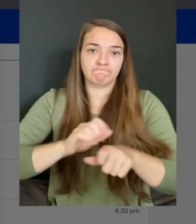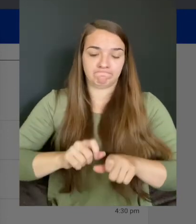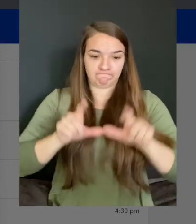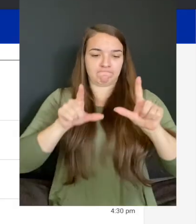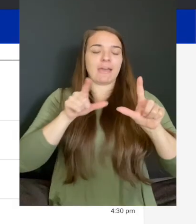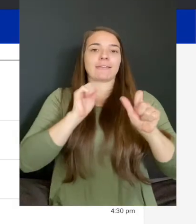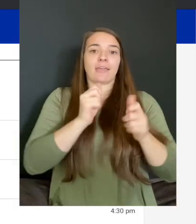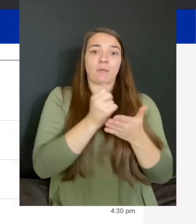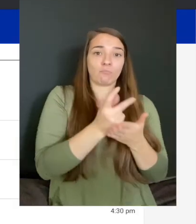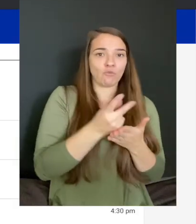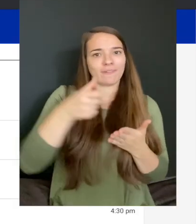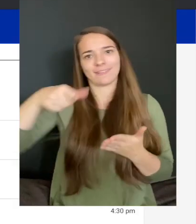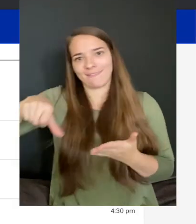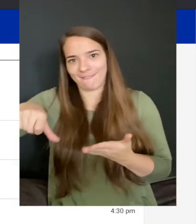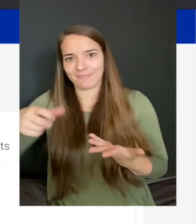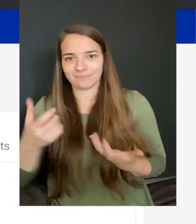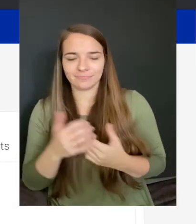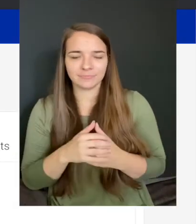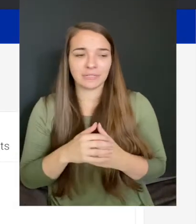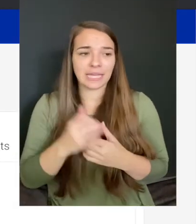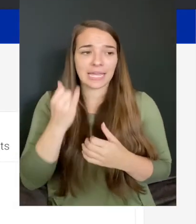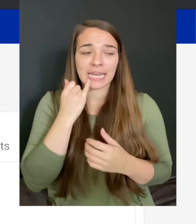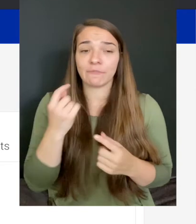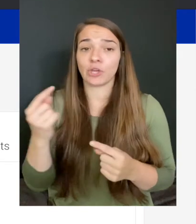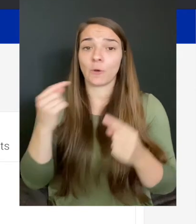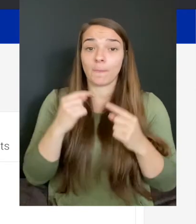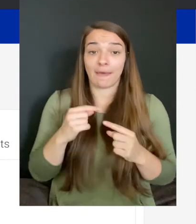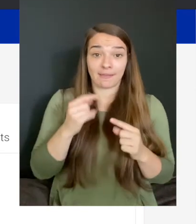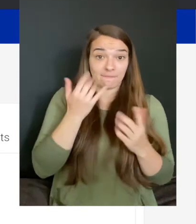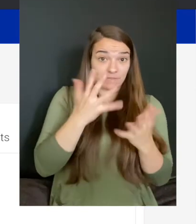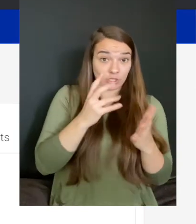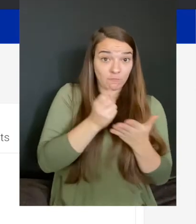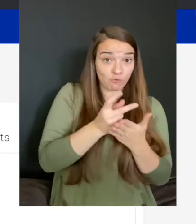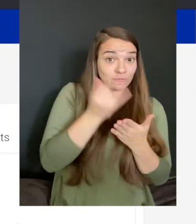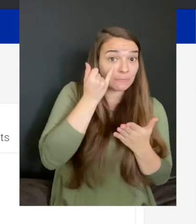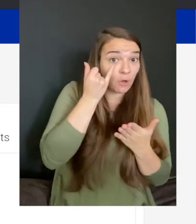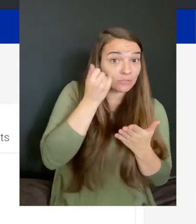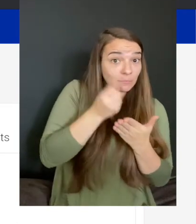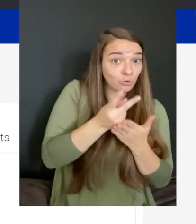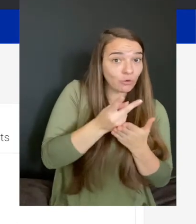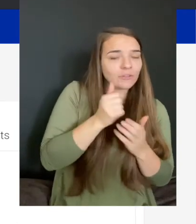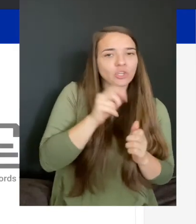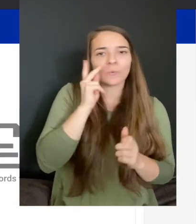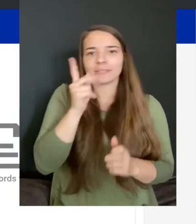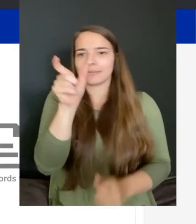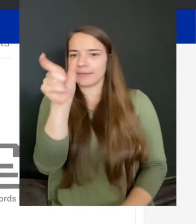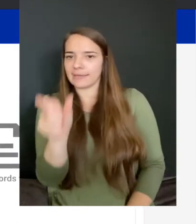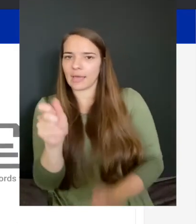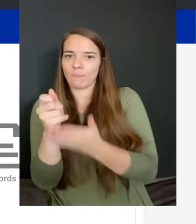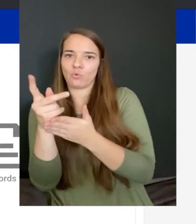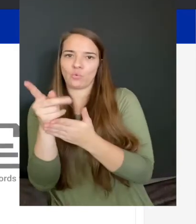we go back to the main appointment page, you'll see it over here under approved appointments,